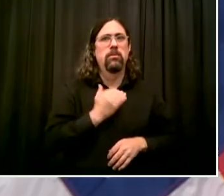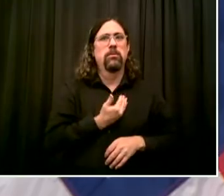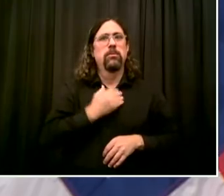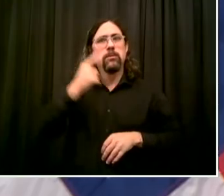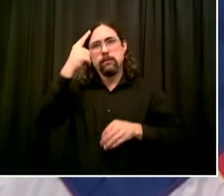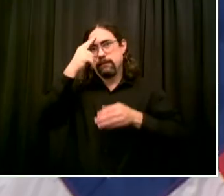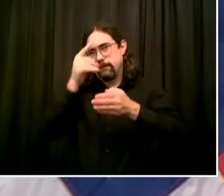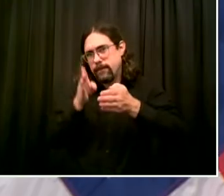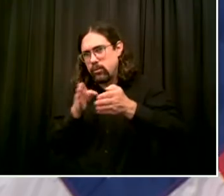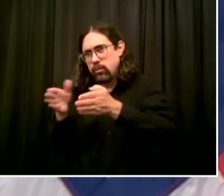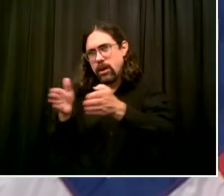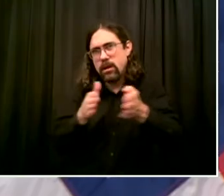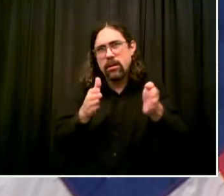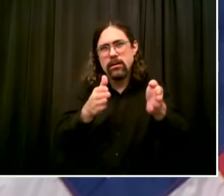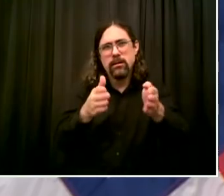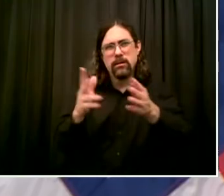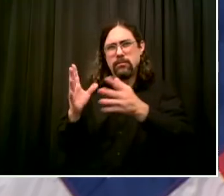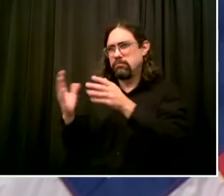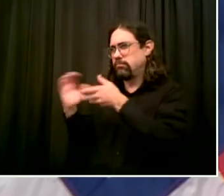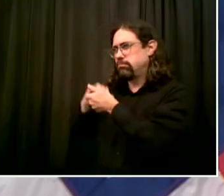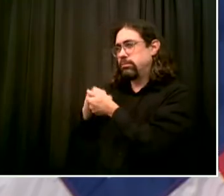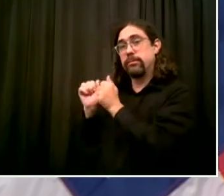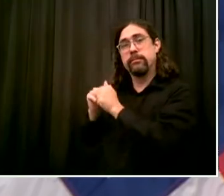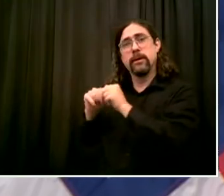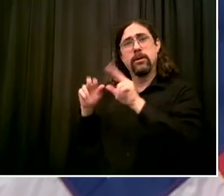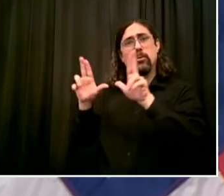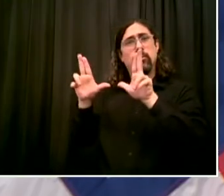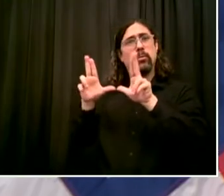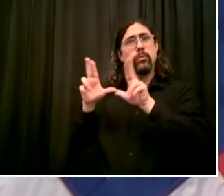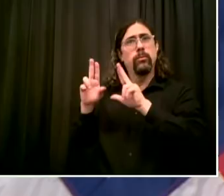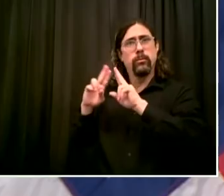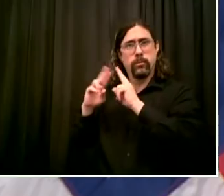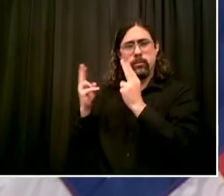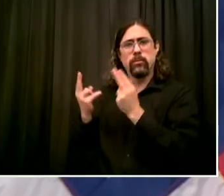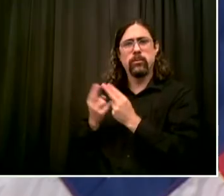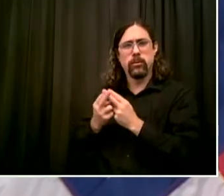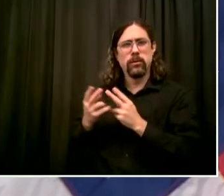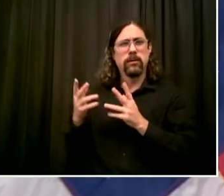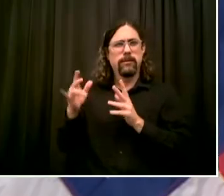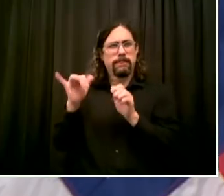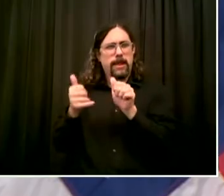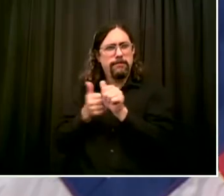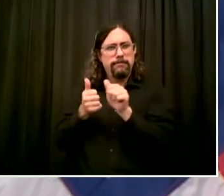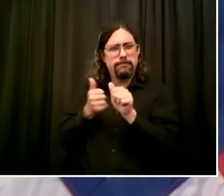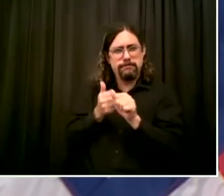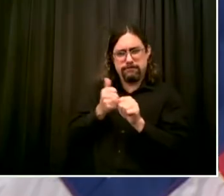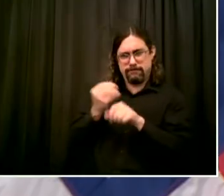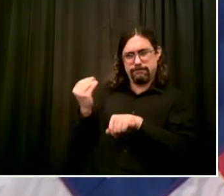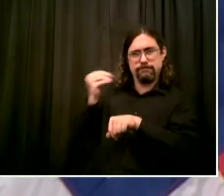WE THINK ABOUT IT ALL, IT IS A FLUID SITUATION . WHAT E WNEED HELP WITH RIGHT NOW, I WANT TO LOKO FORWARD AND NOT BACK, ALL